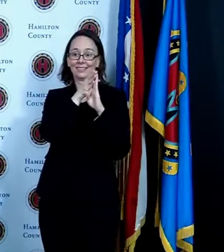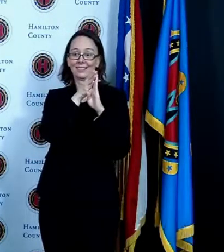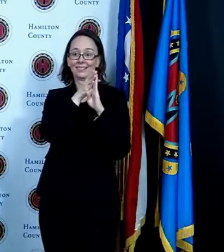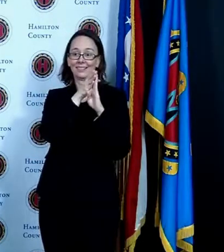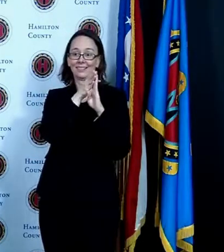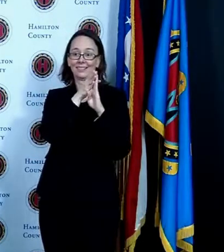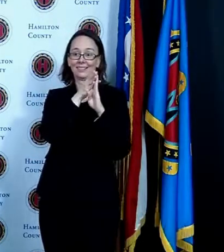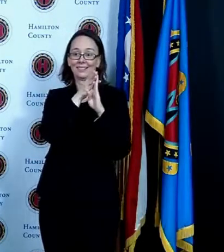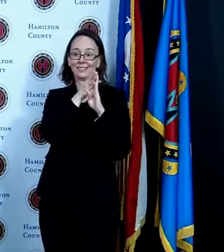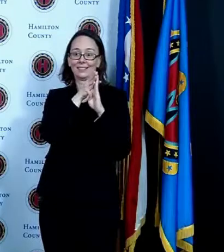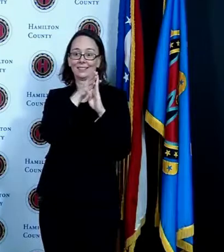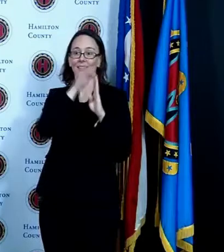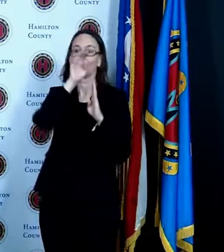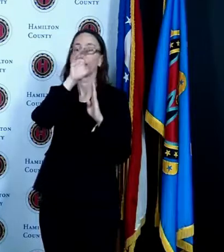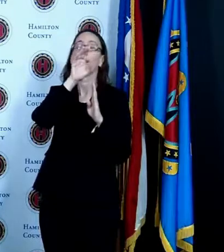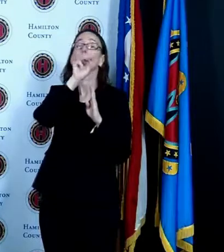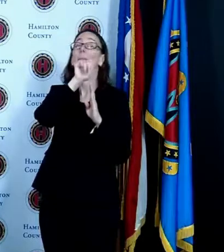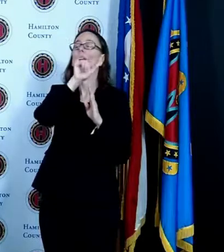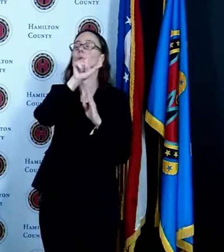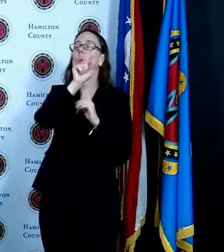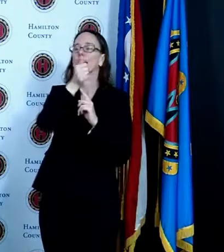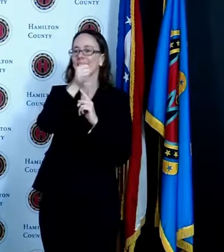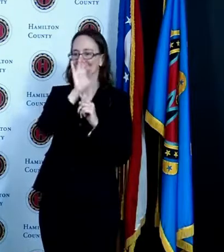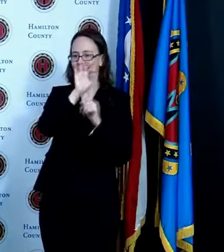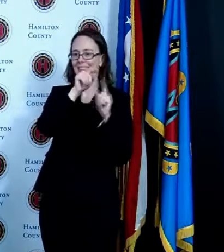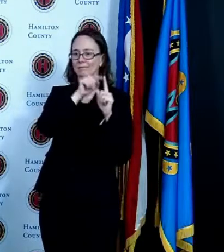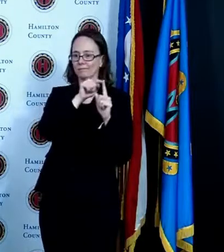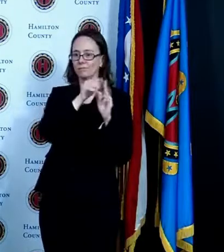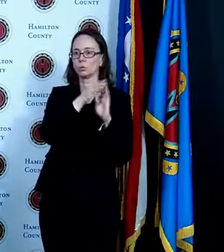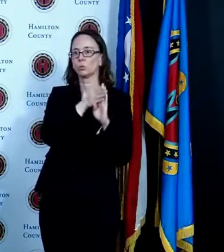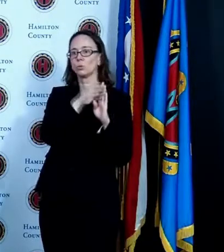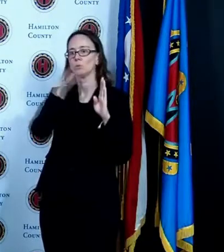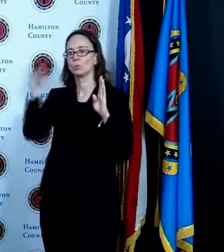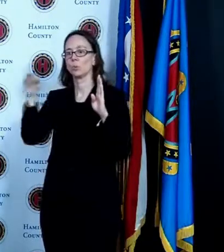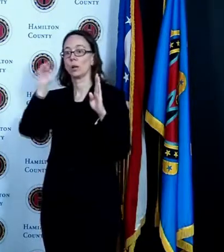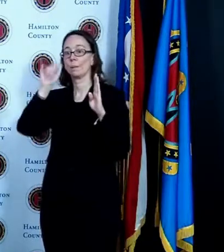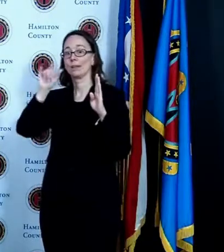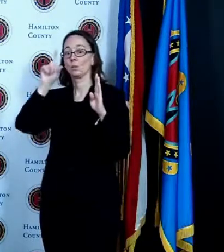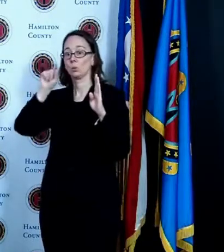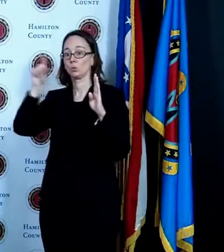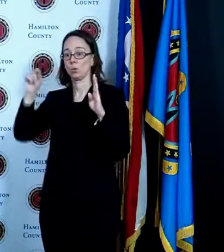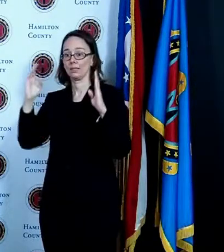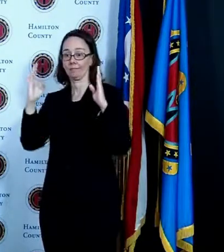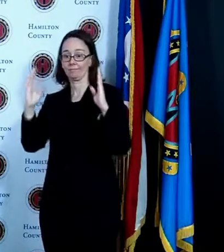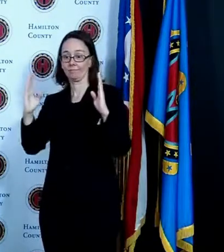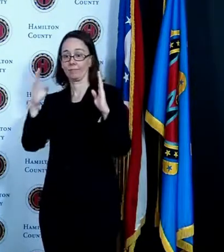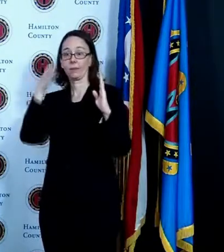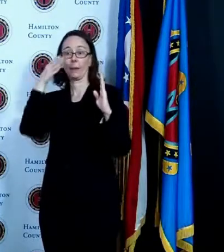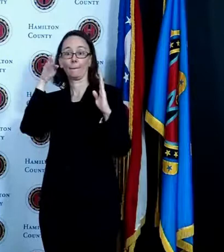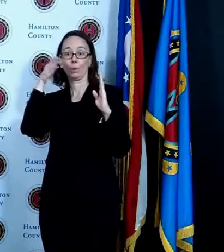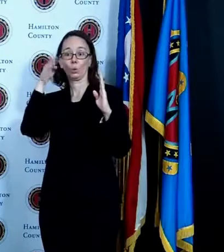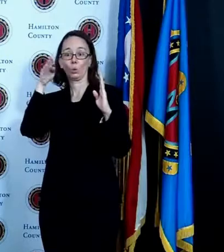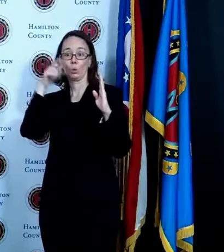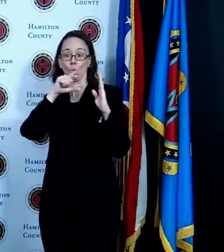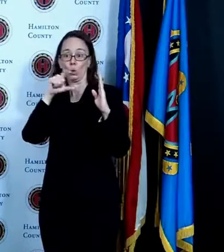so this is a year's worth of data the blue indicates the total 911 responses